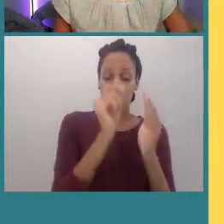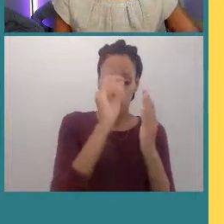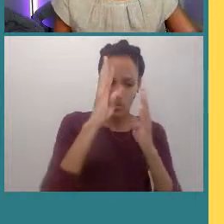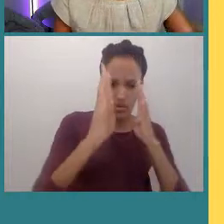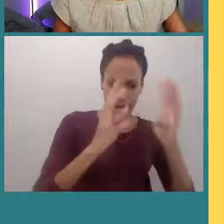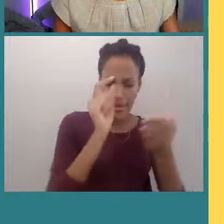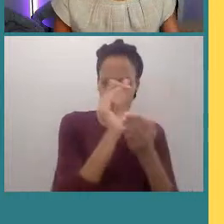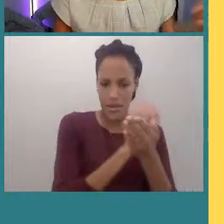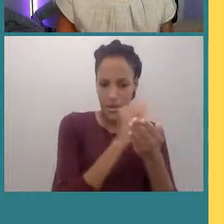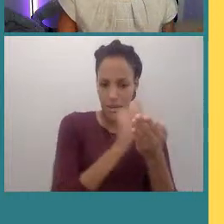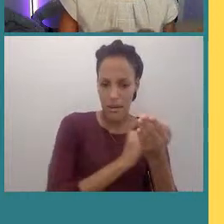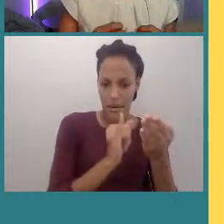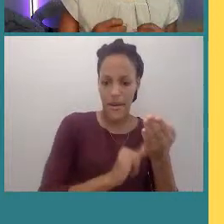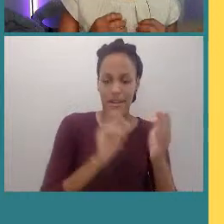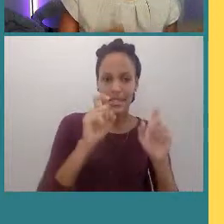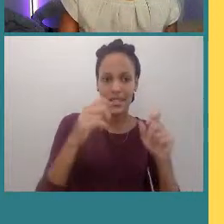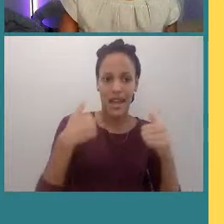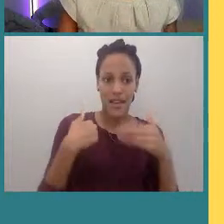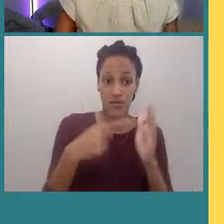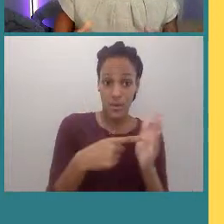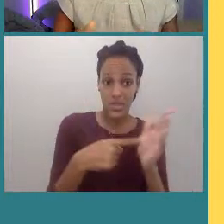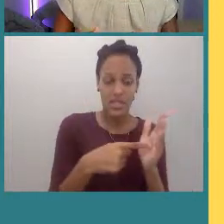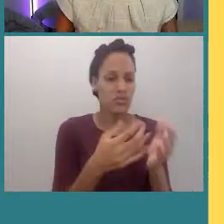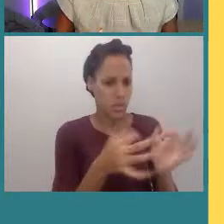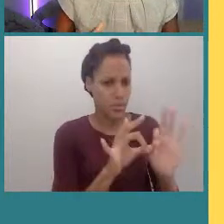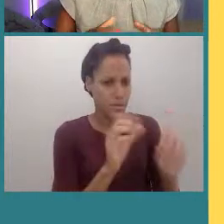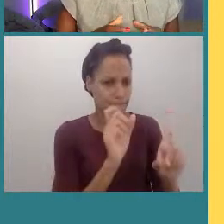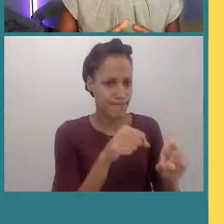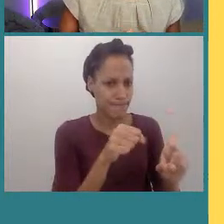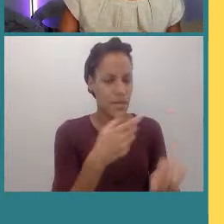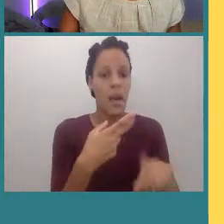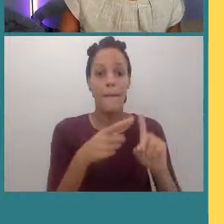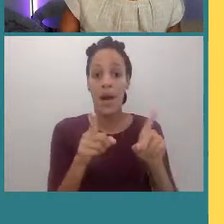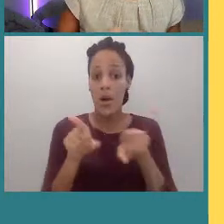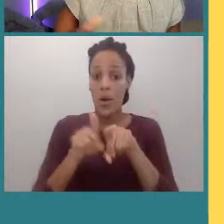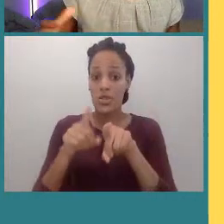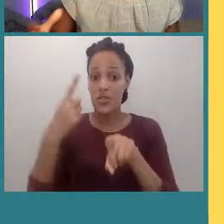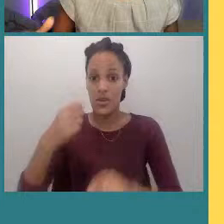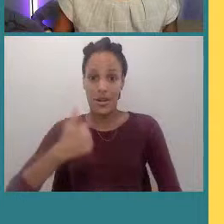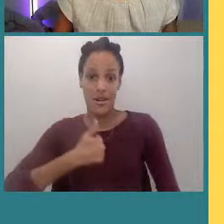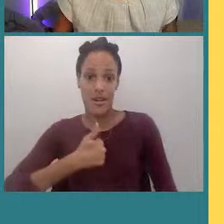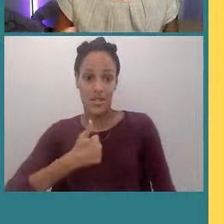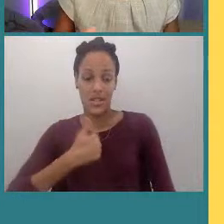representation-- because that is important-- but also for ourselves and our community to